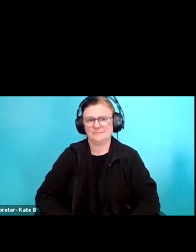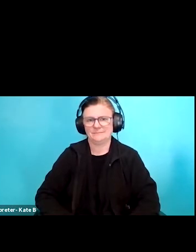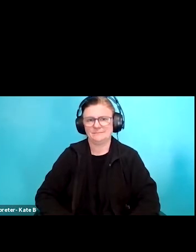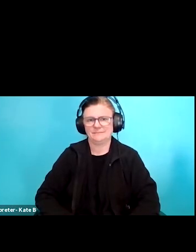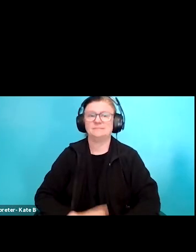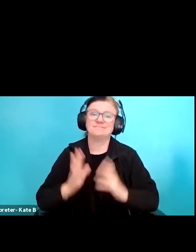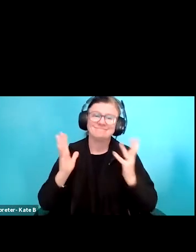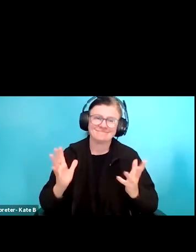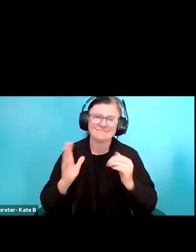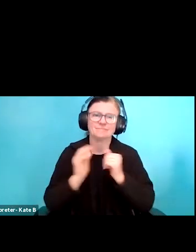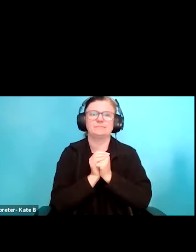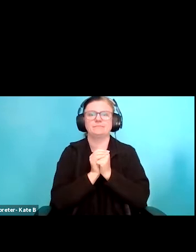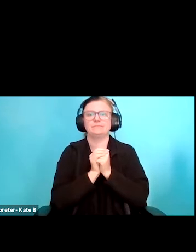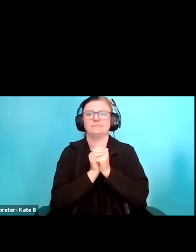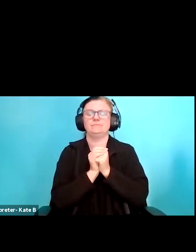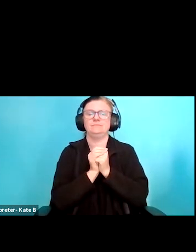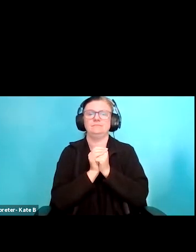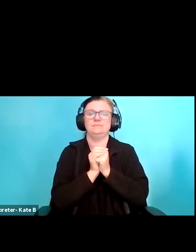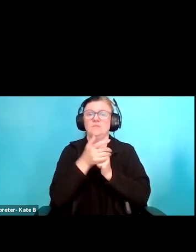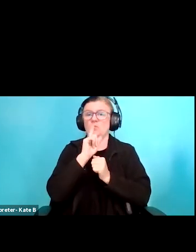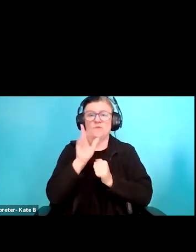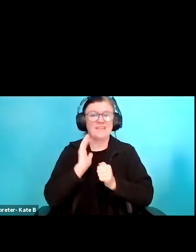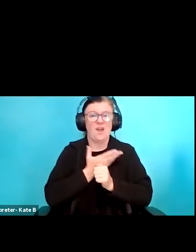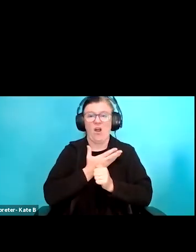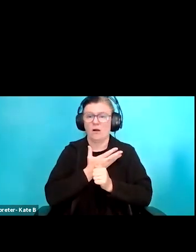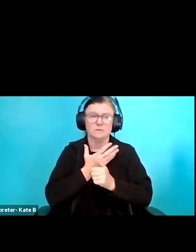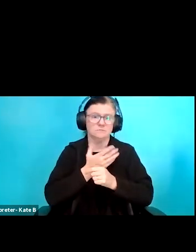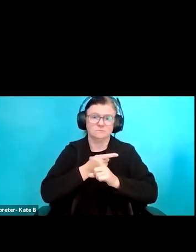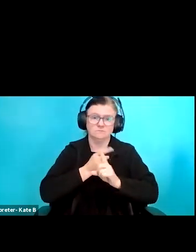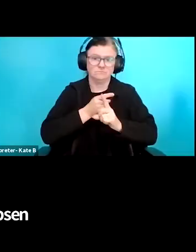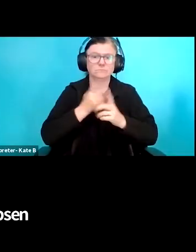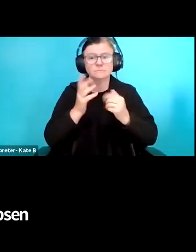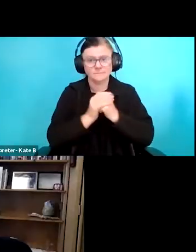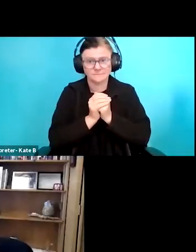So one of the main points of this was again that the prevalence of both